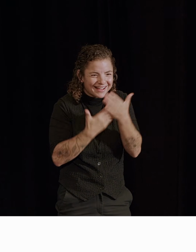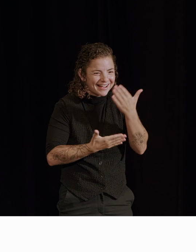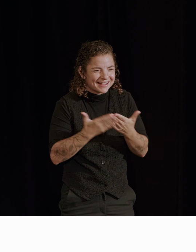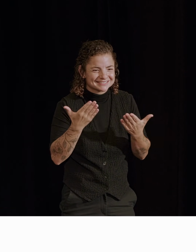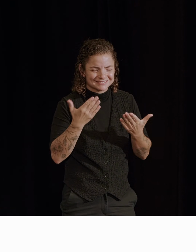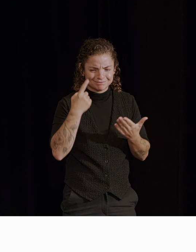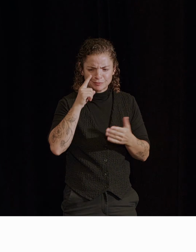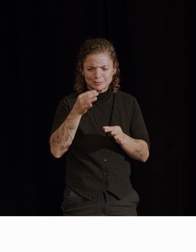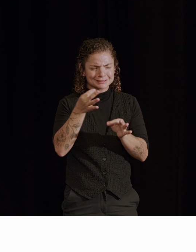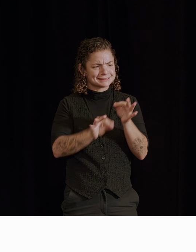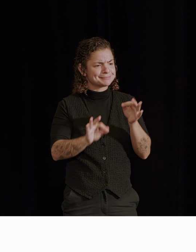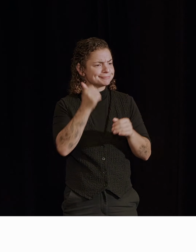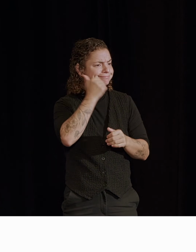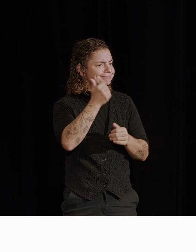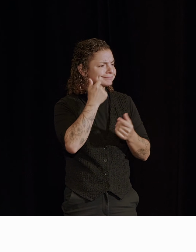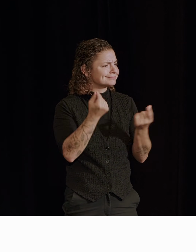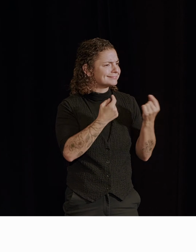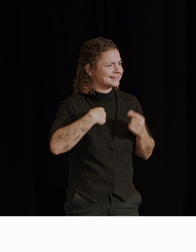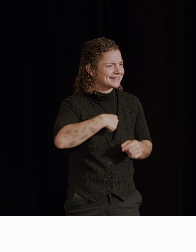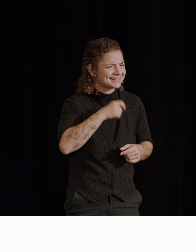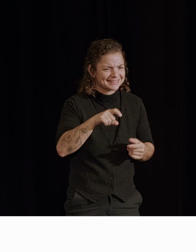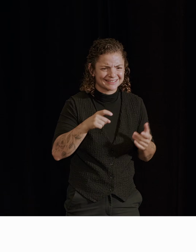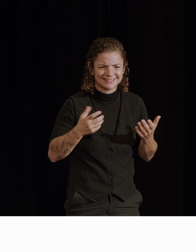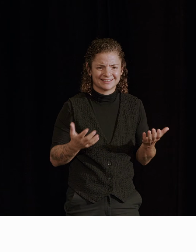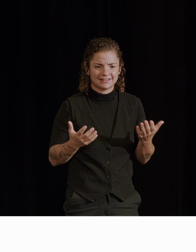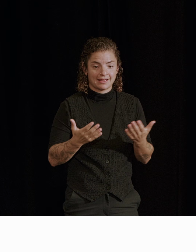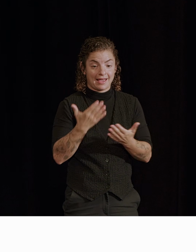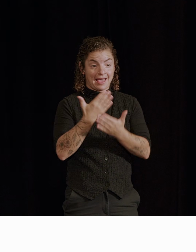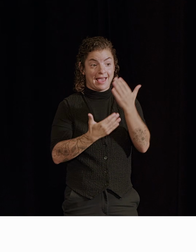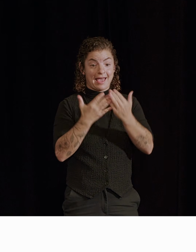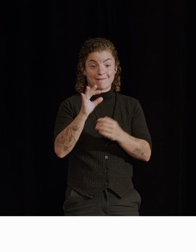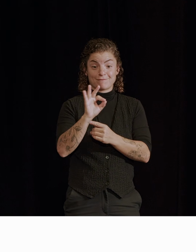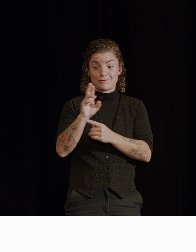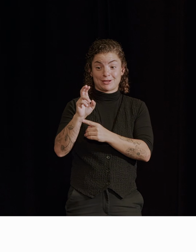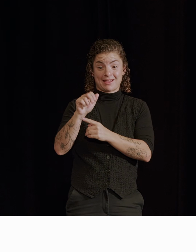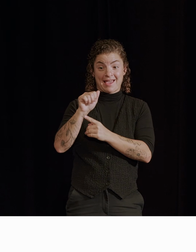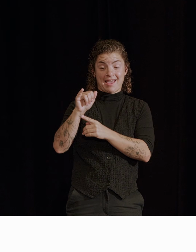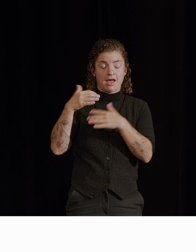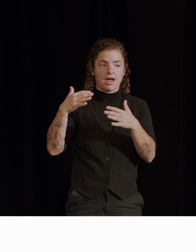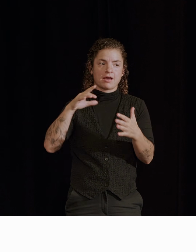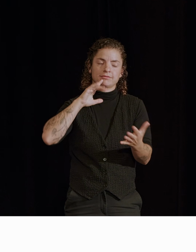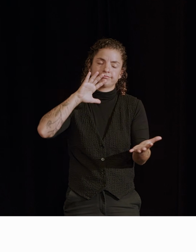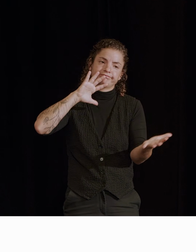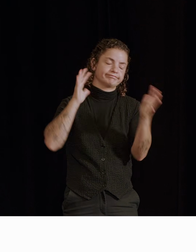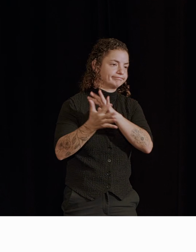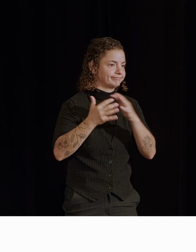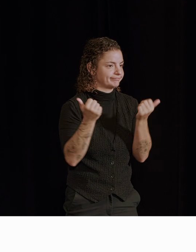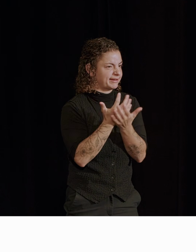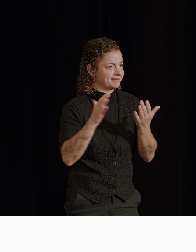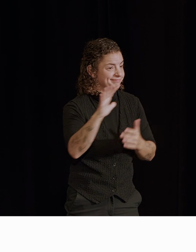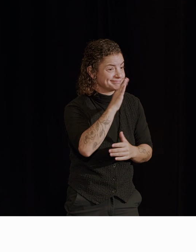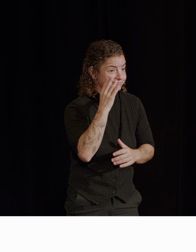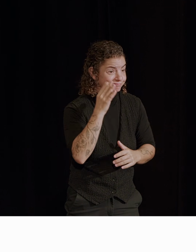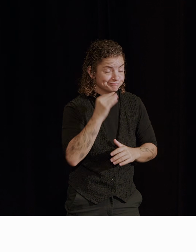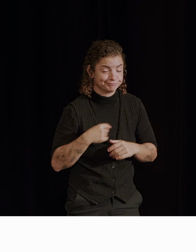Hands-free AI changes that dynamic.